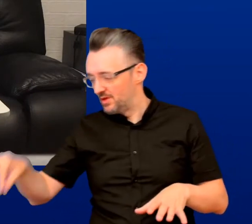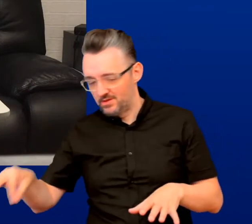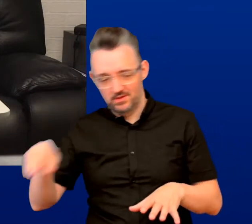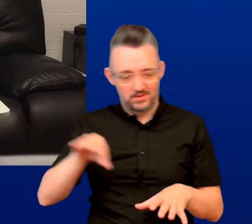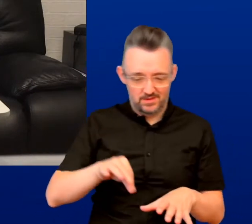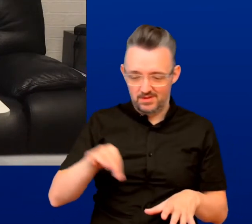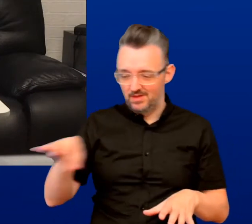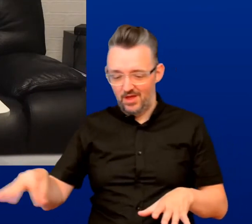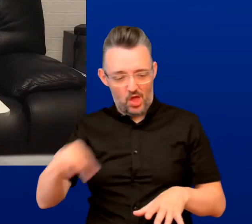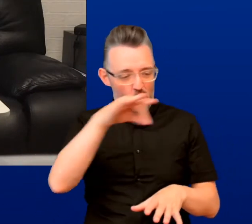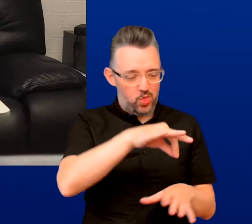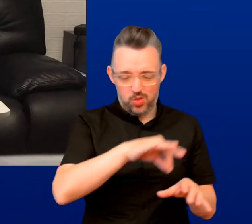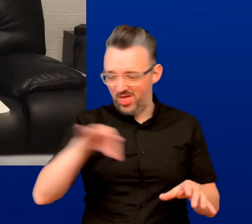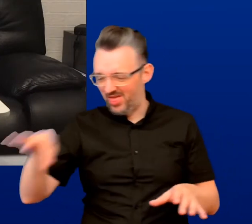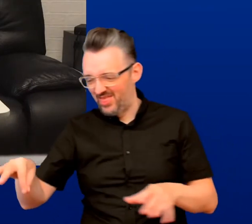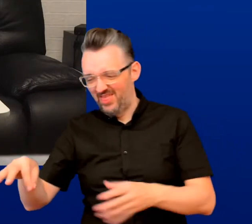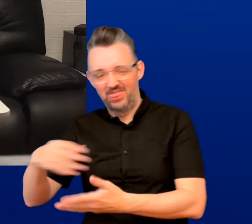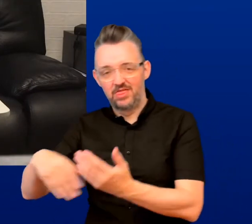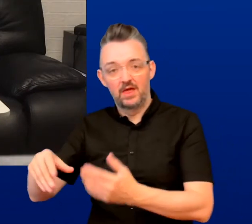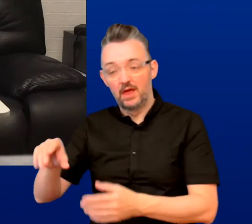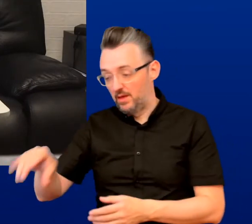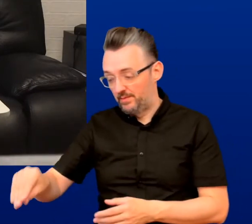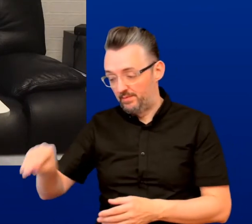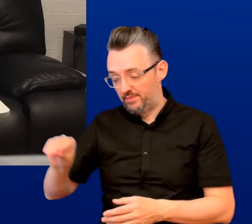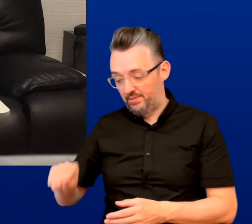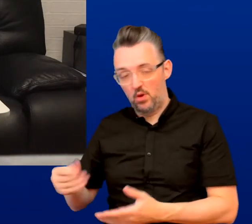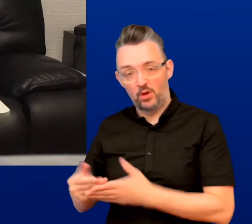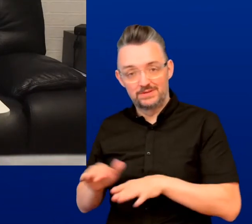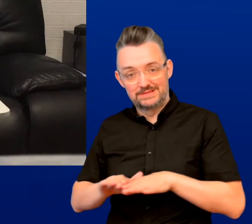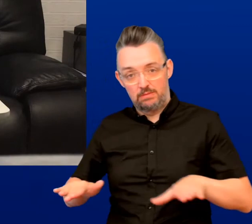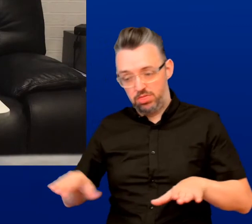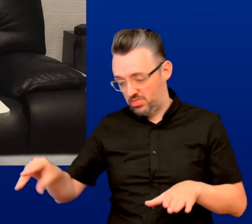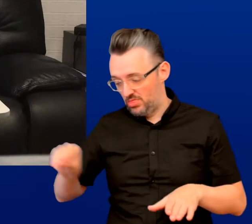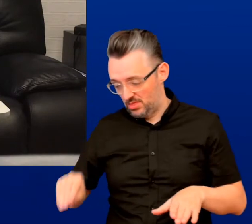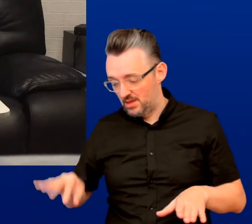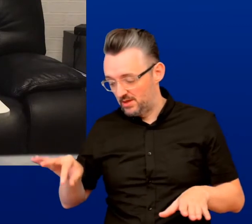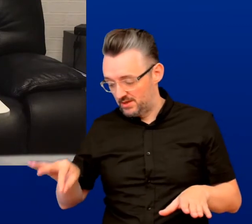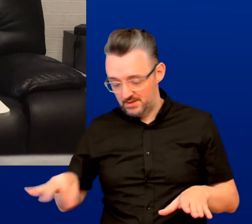glue, the paper and then putting the glue into the bowl and maybe